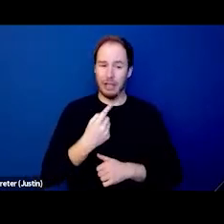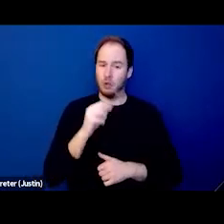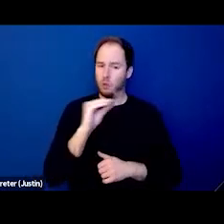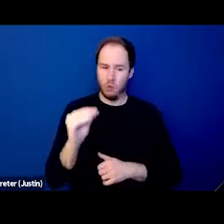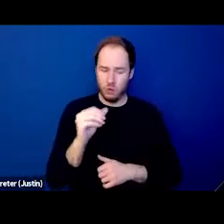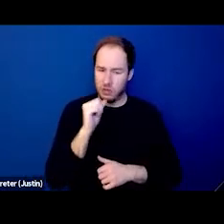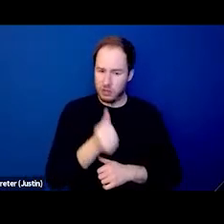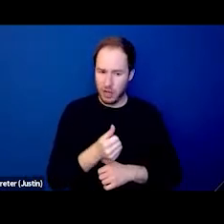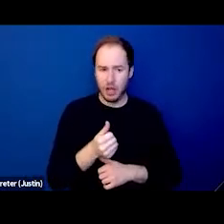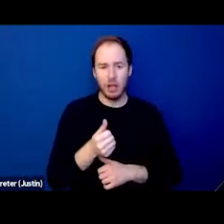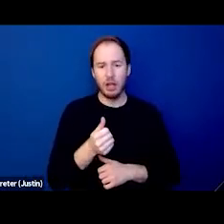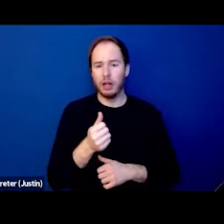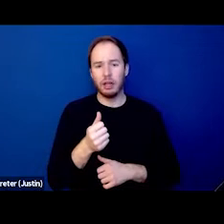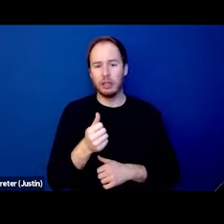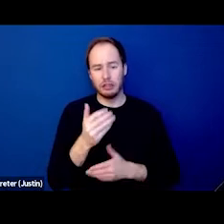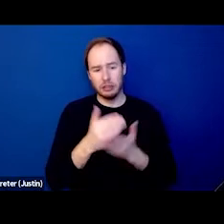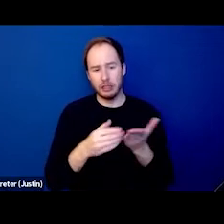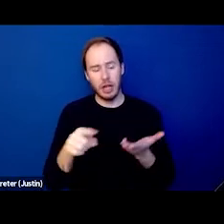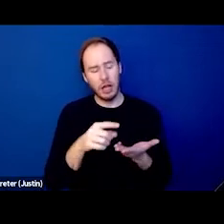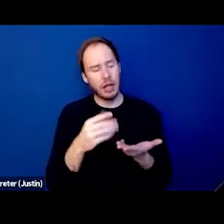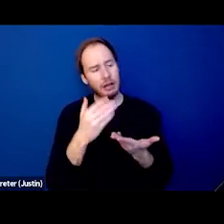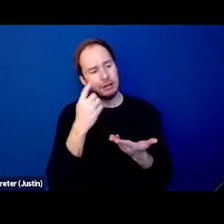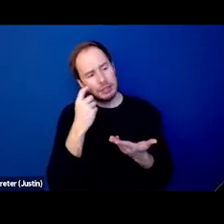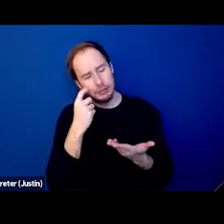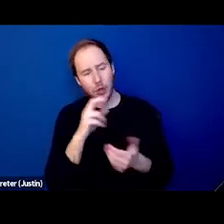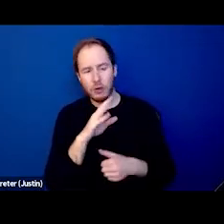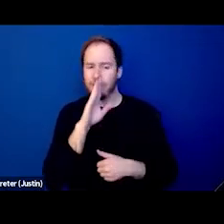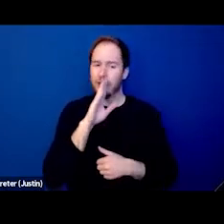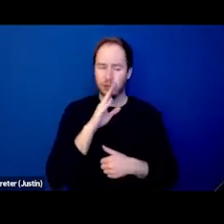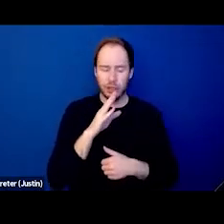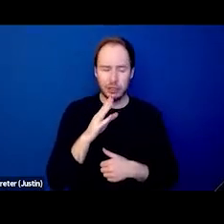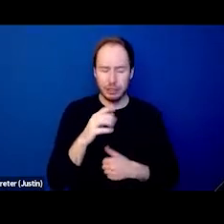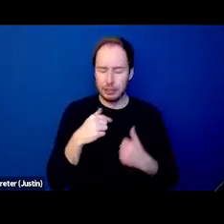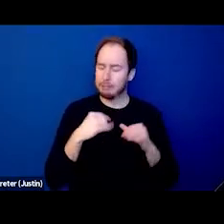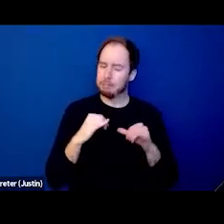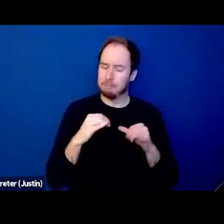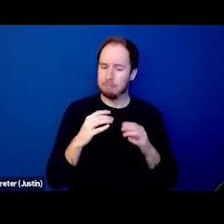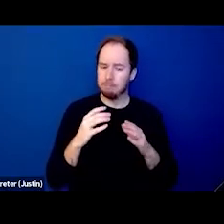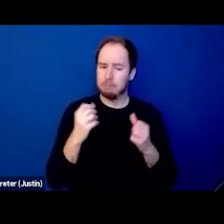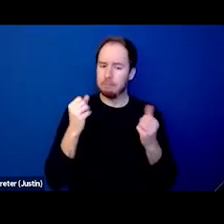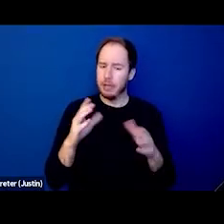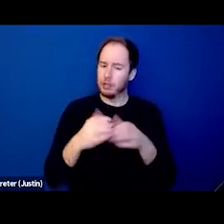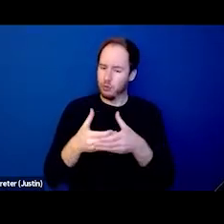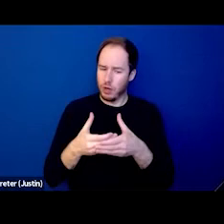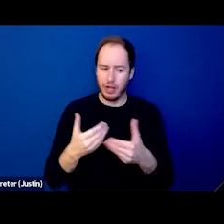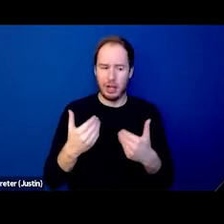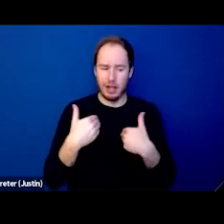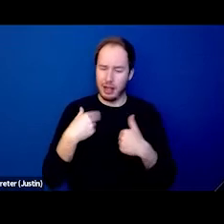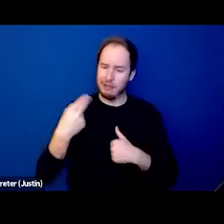if you're met with initial suspicion or frustration. Many tribal communities for good reason,